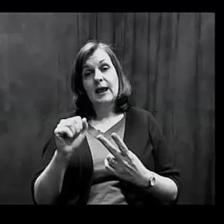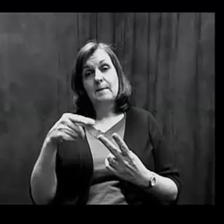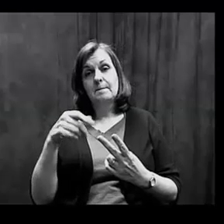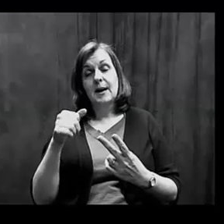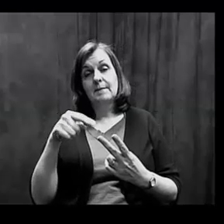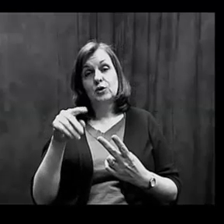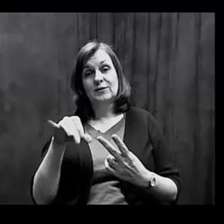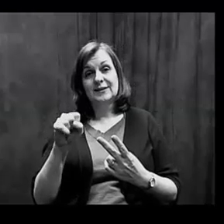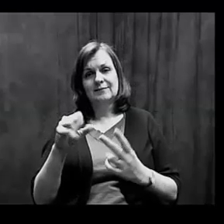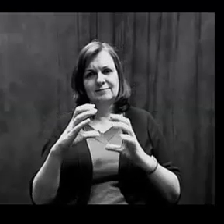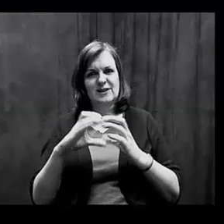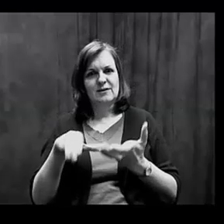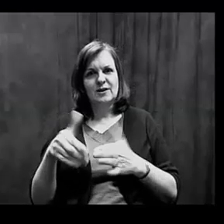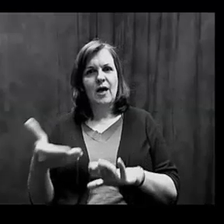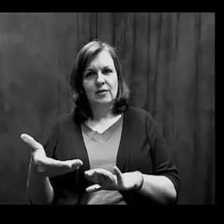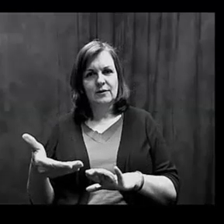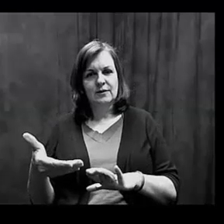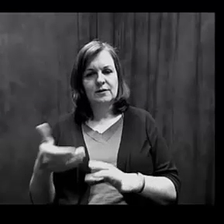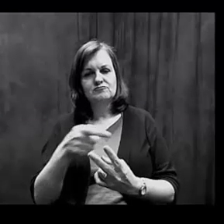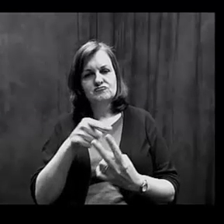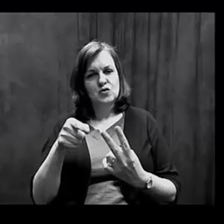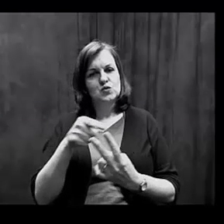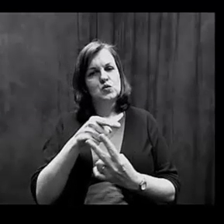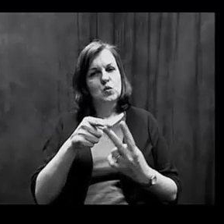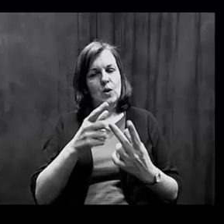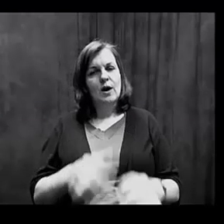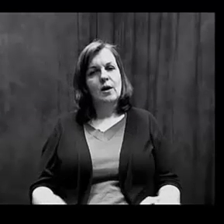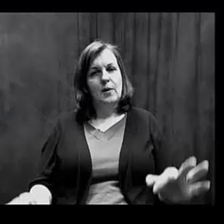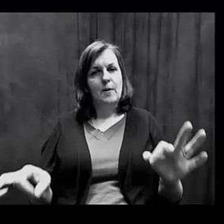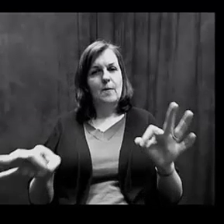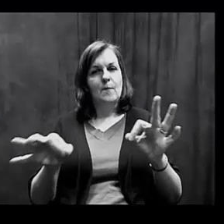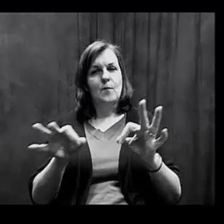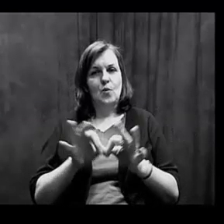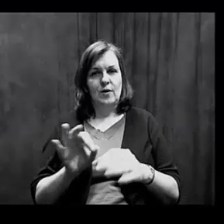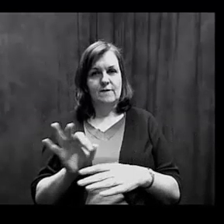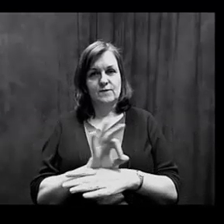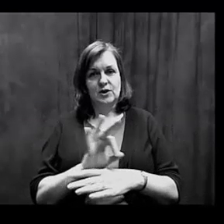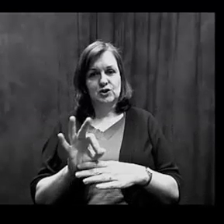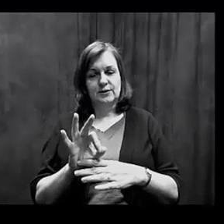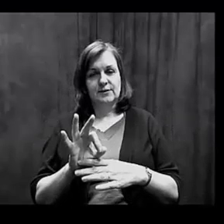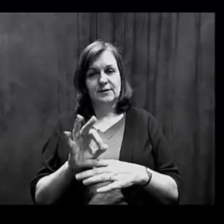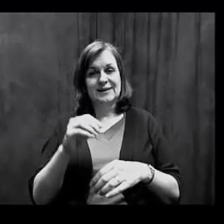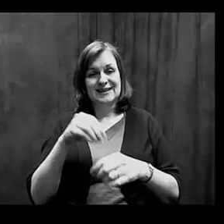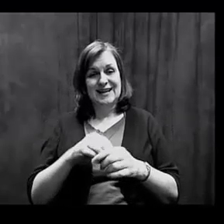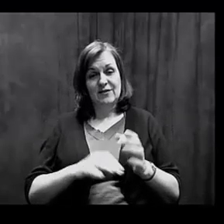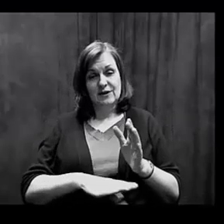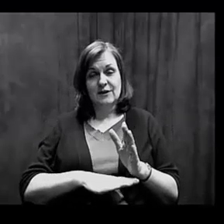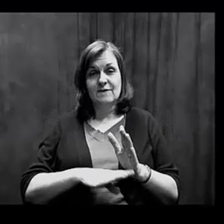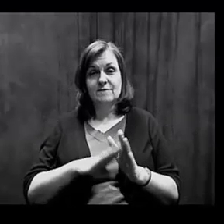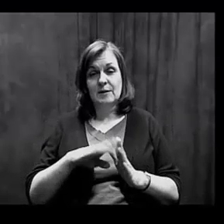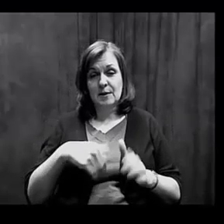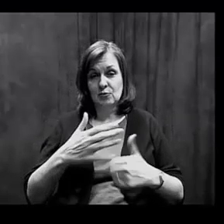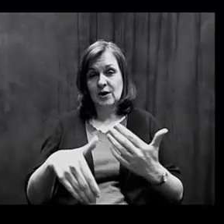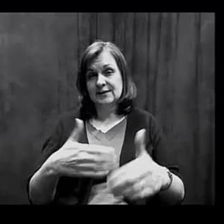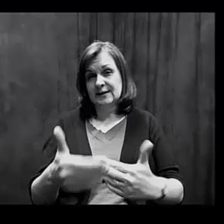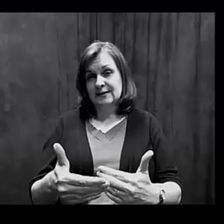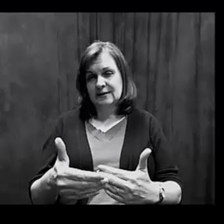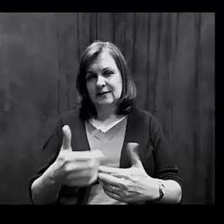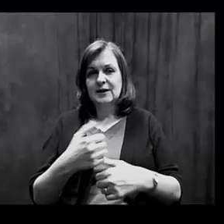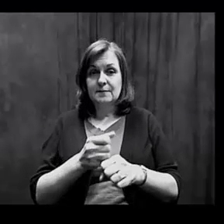and apoptosis will be critical functions in development to make sure that